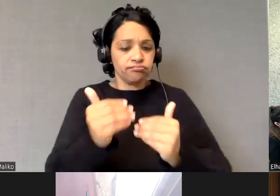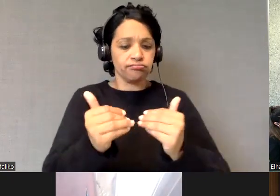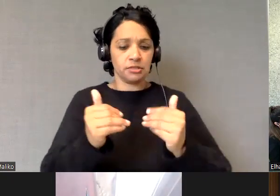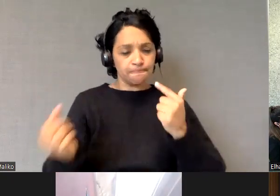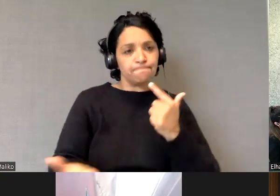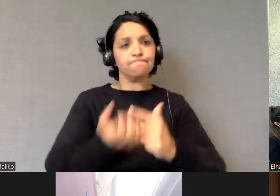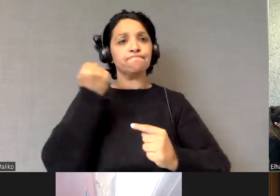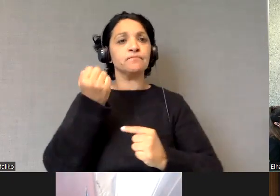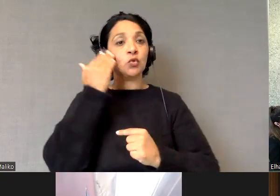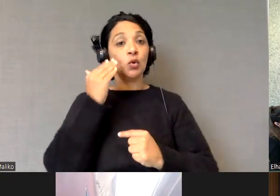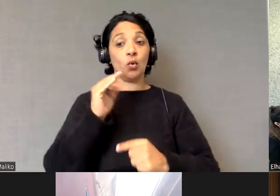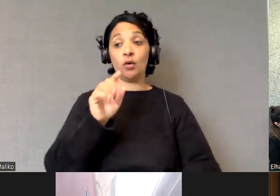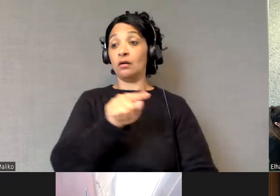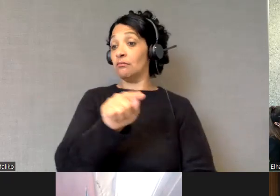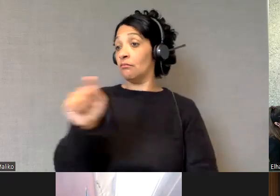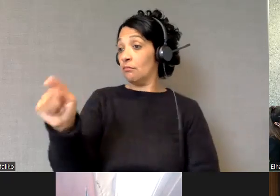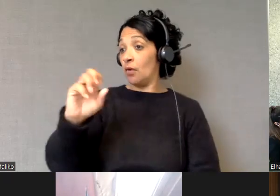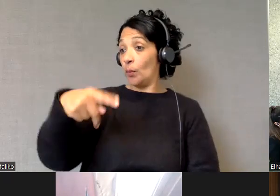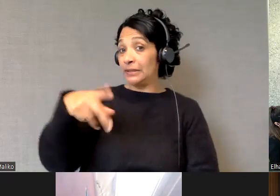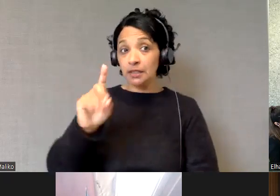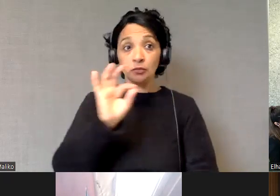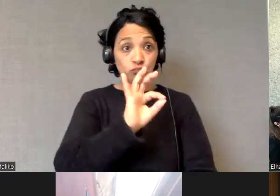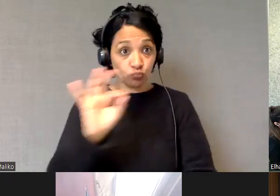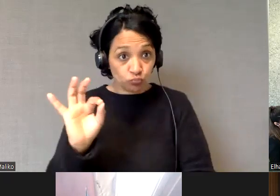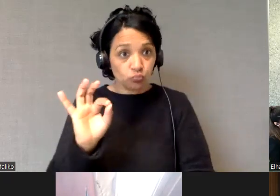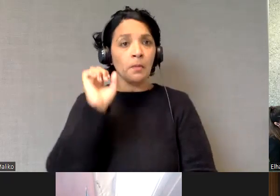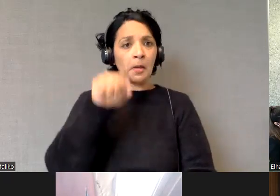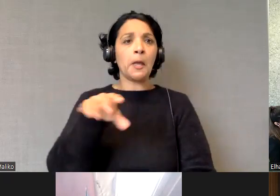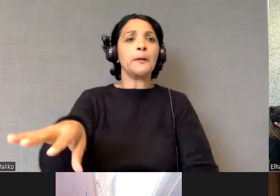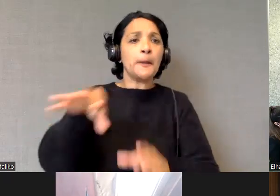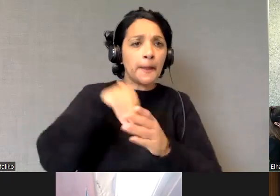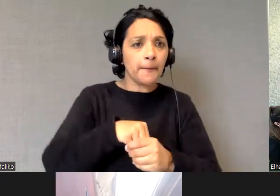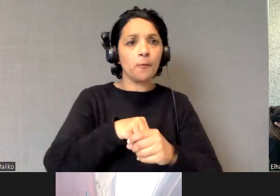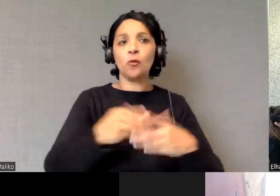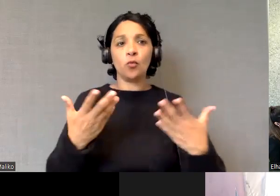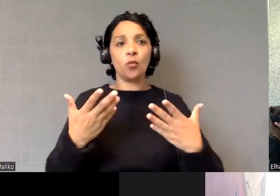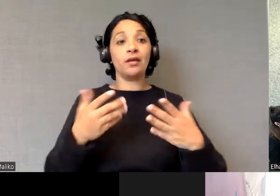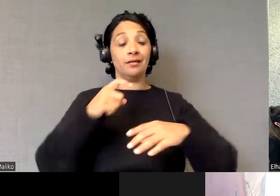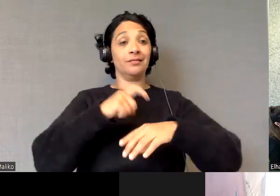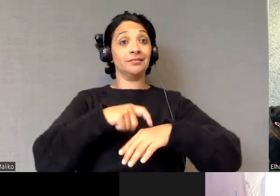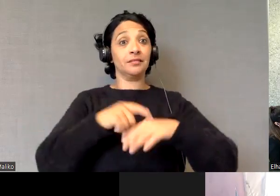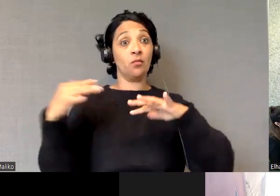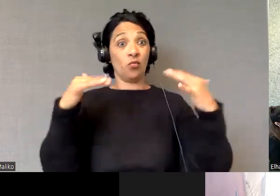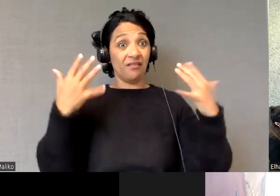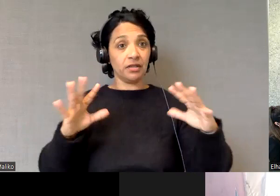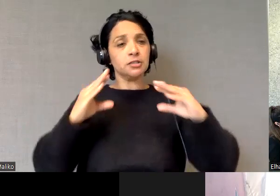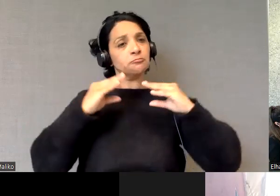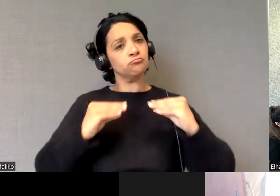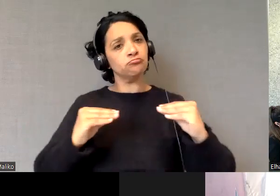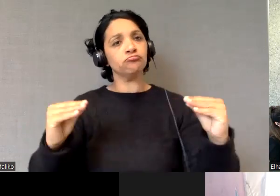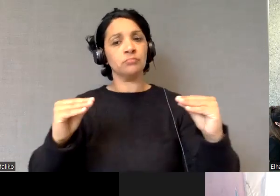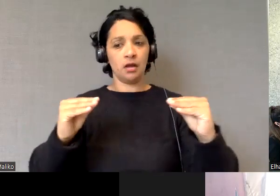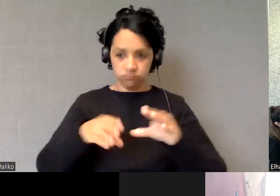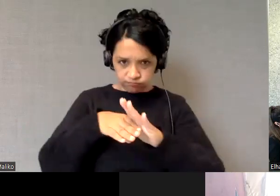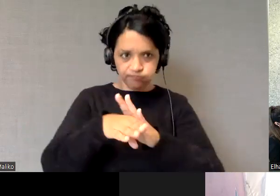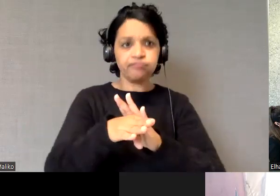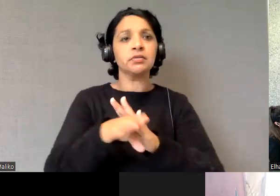Ukrainian OPDs are fully included in the mediation, conflict negotiation and post-conflict processes.